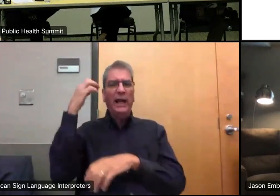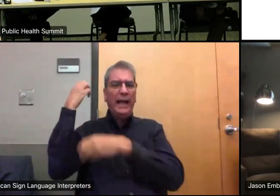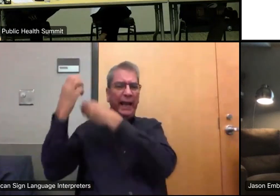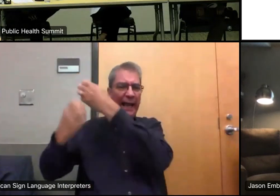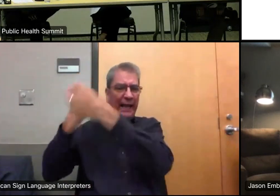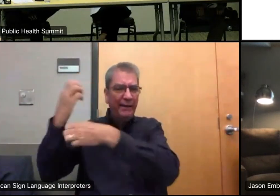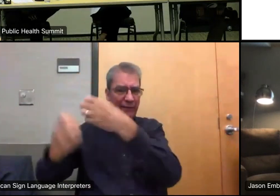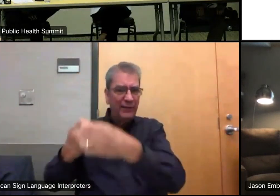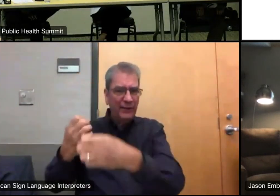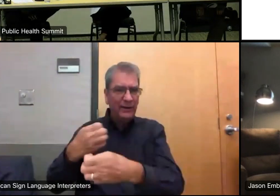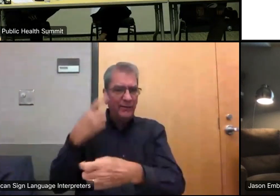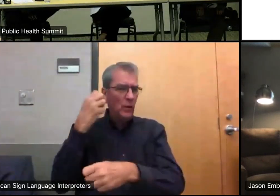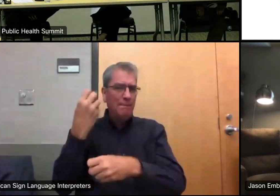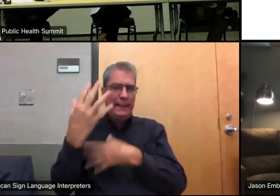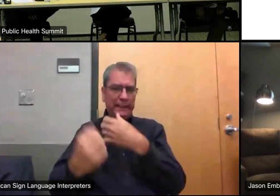which we've been dealing with for decades. Right?